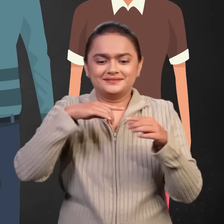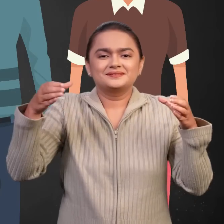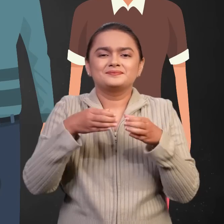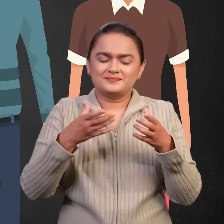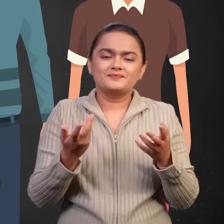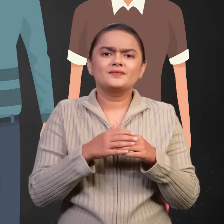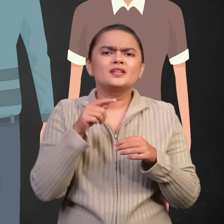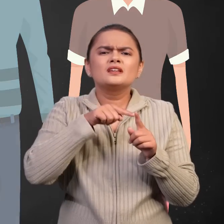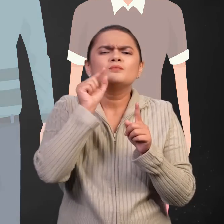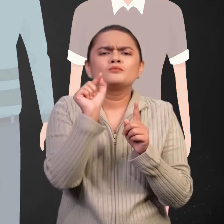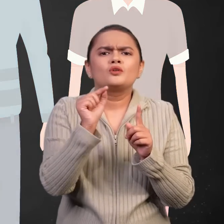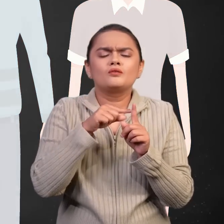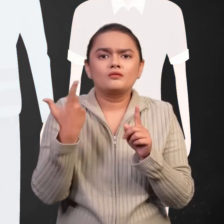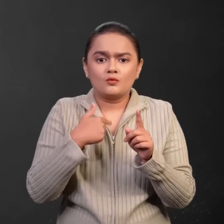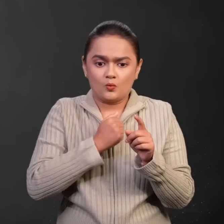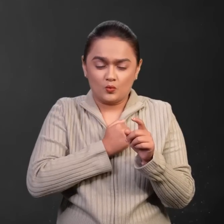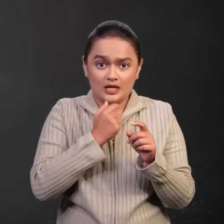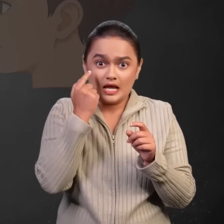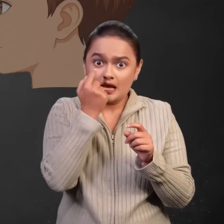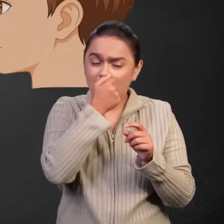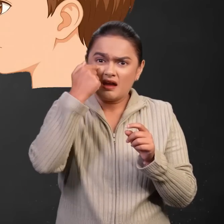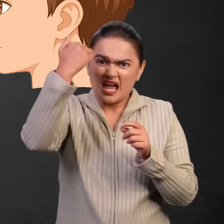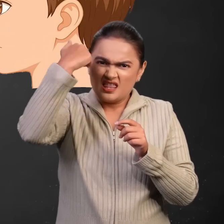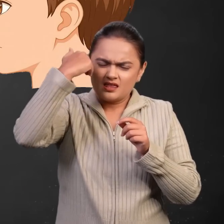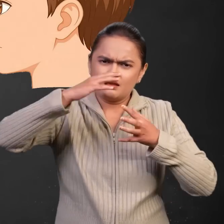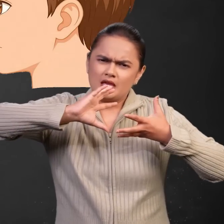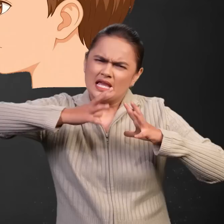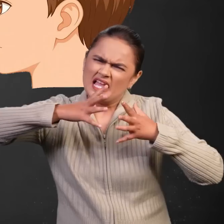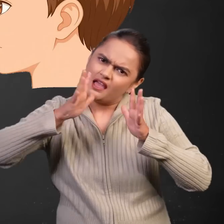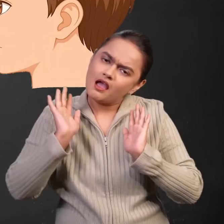So the reason this happens is that our eyes have this in-built mechanism